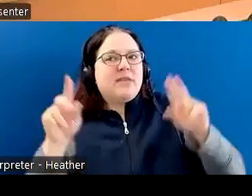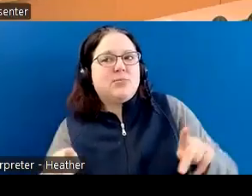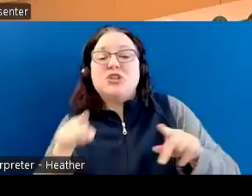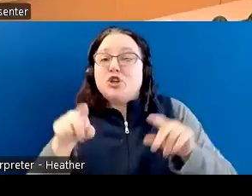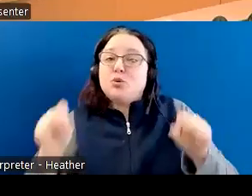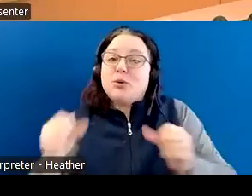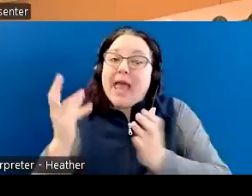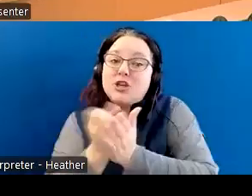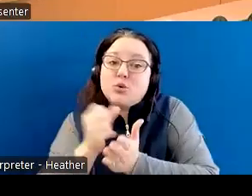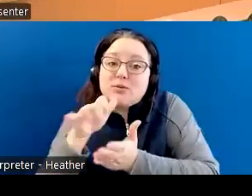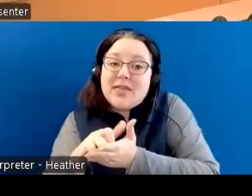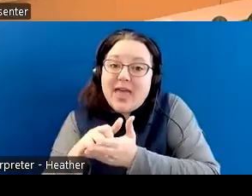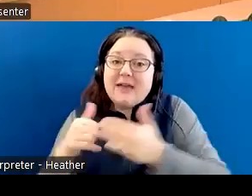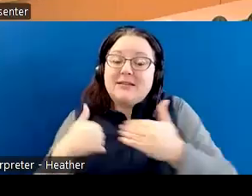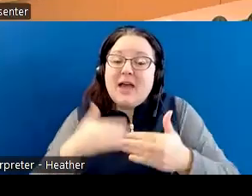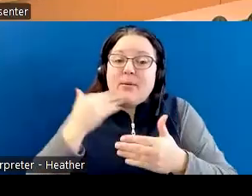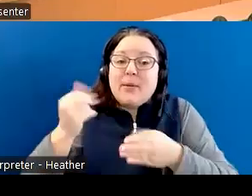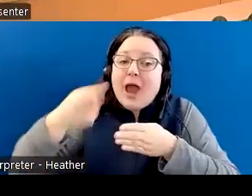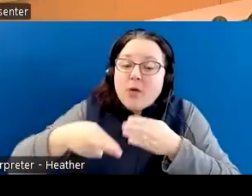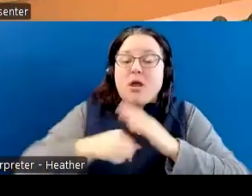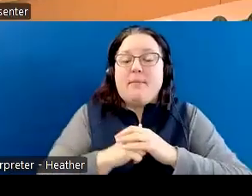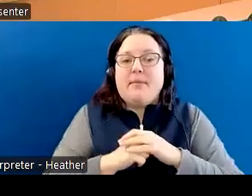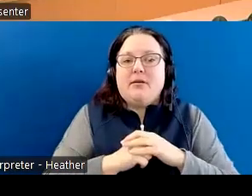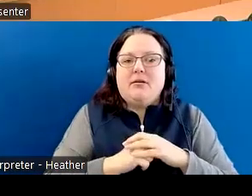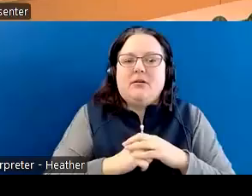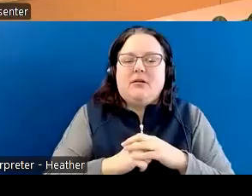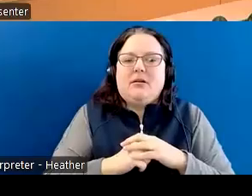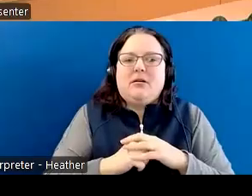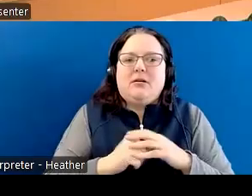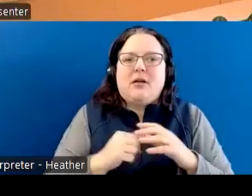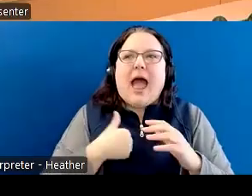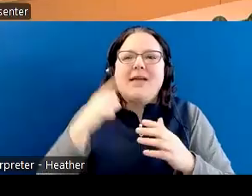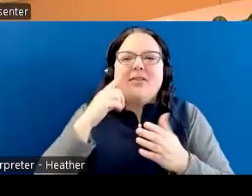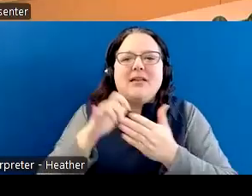to hopefully leverage better outcomes. Um, I think that that closer collaboration between